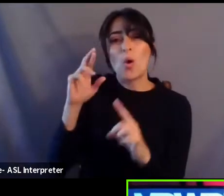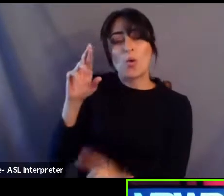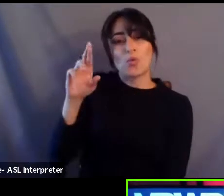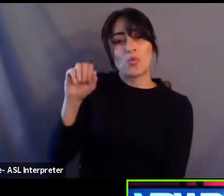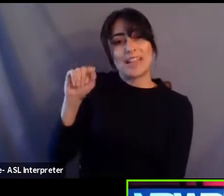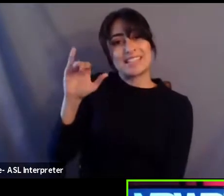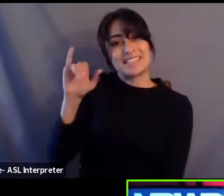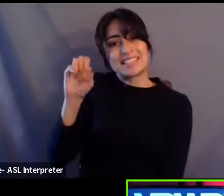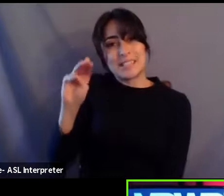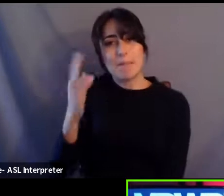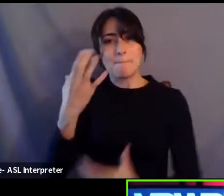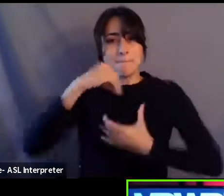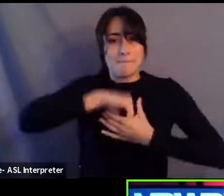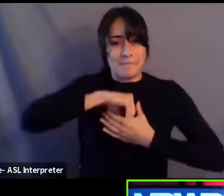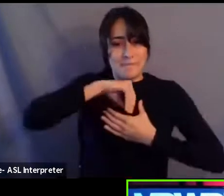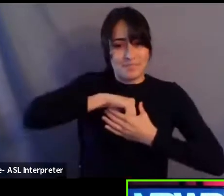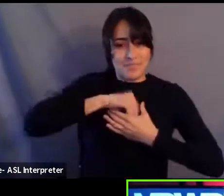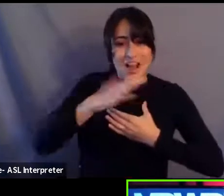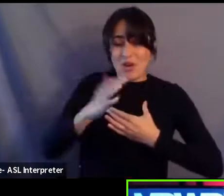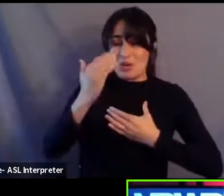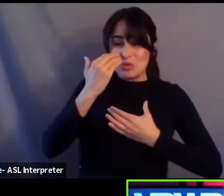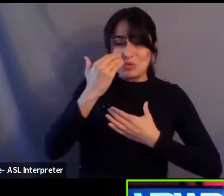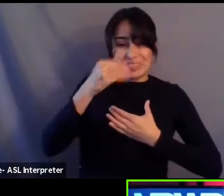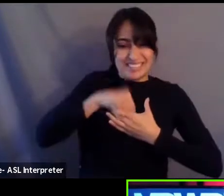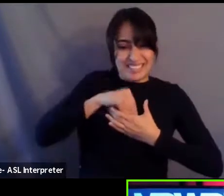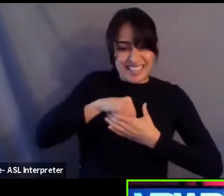but I didn't know what it was then. I was embarrassed to be a Native American.